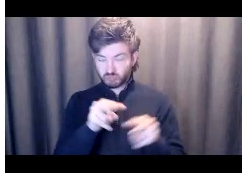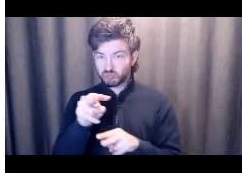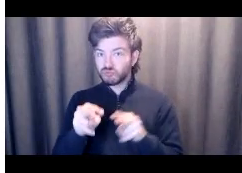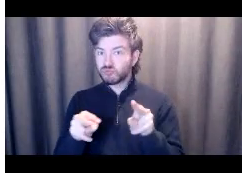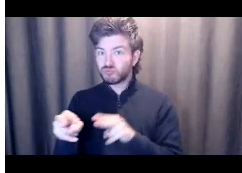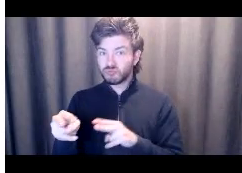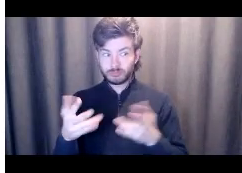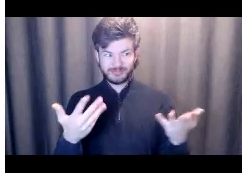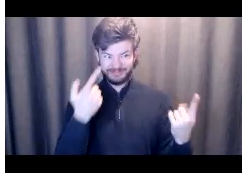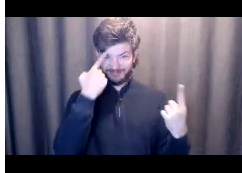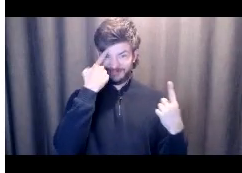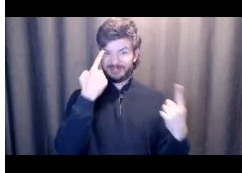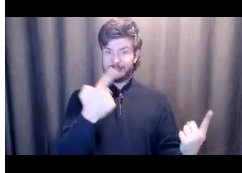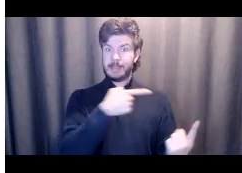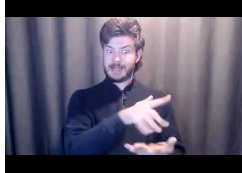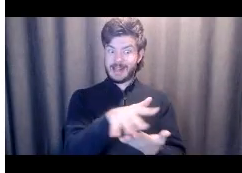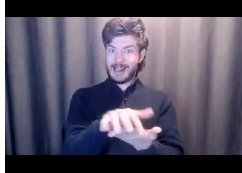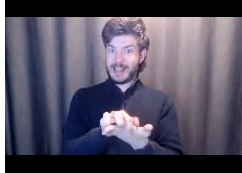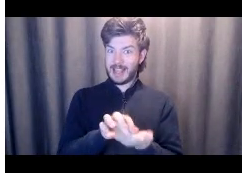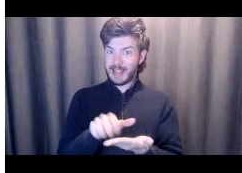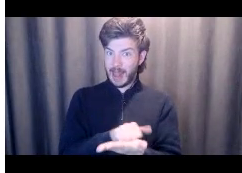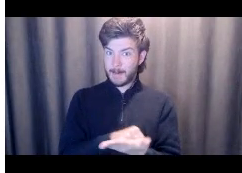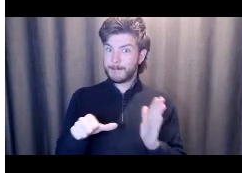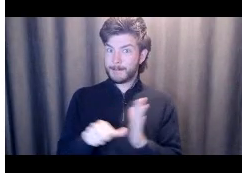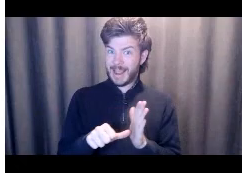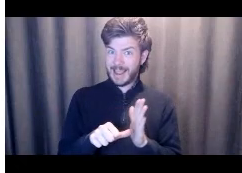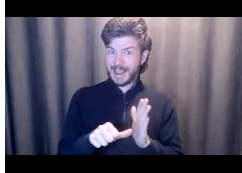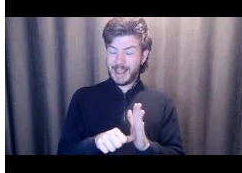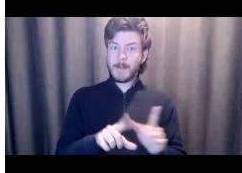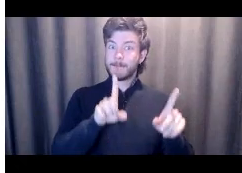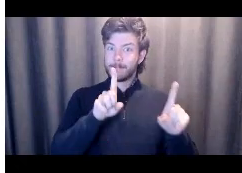we may cancel outstanding payments or raise